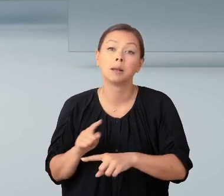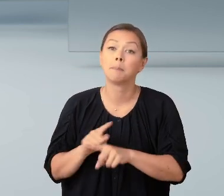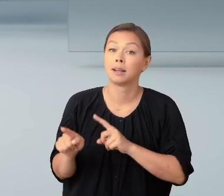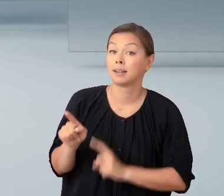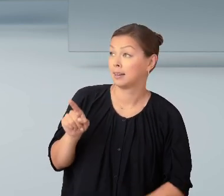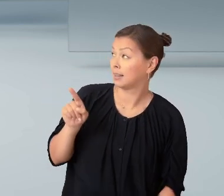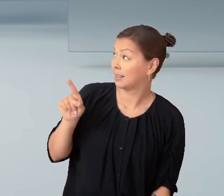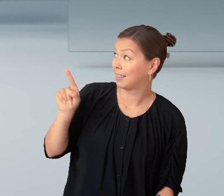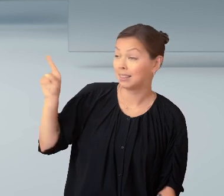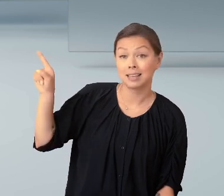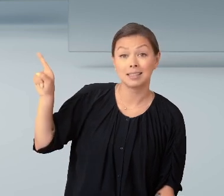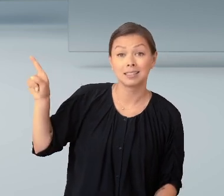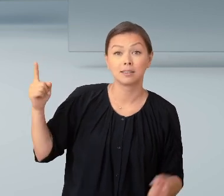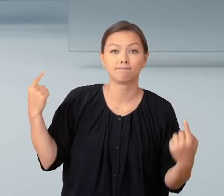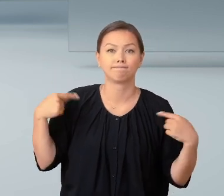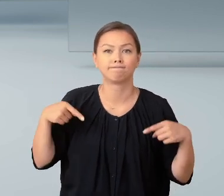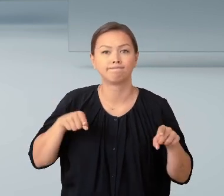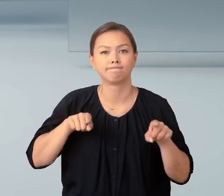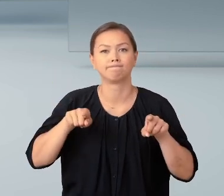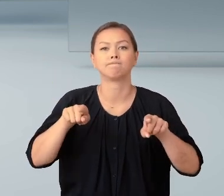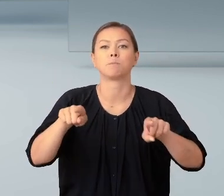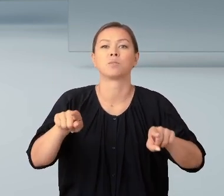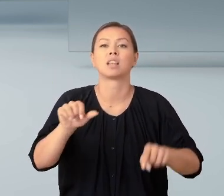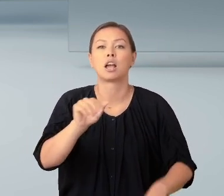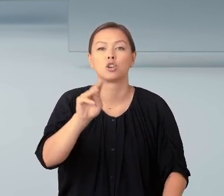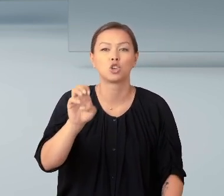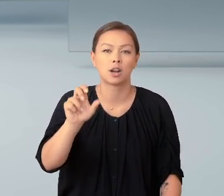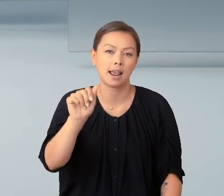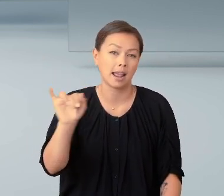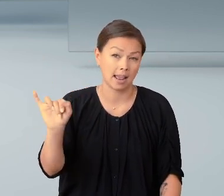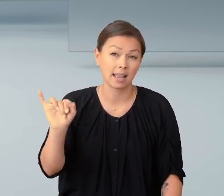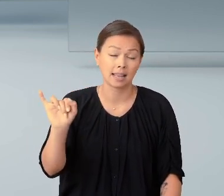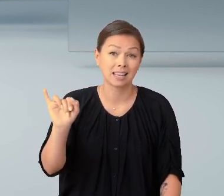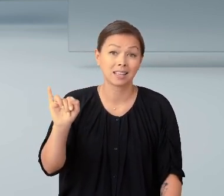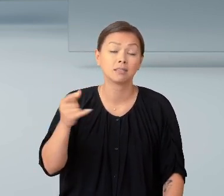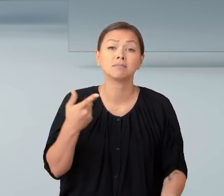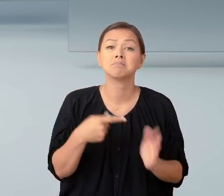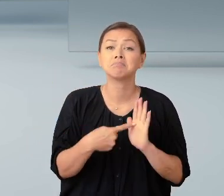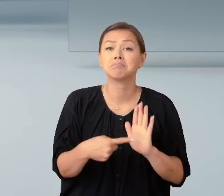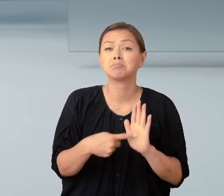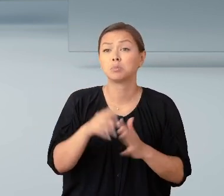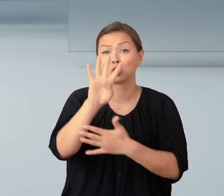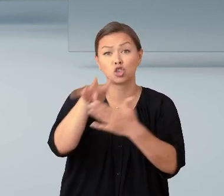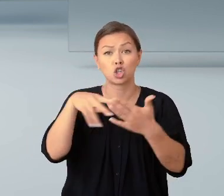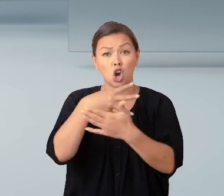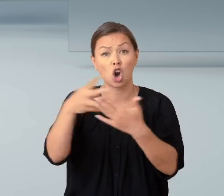it's being run vis-a-vis Azure AI. I can click on a specific